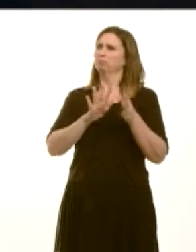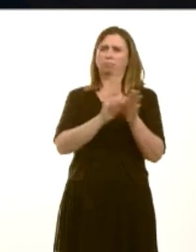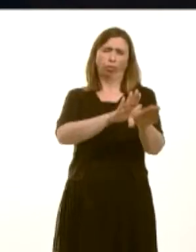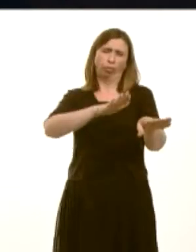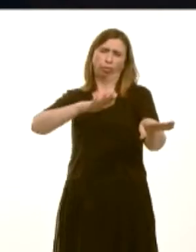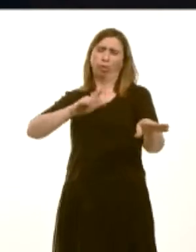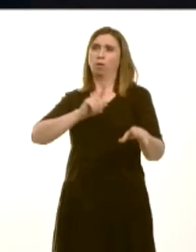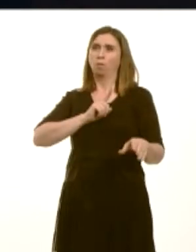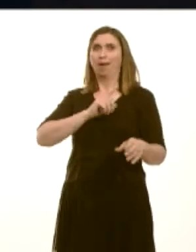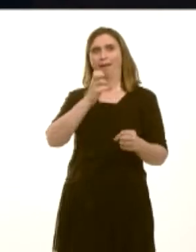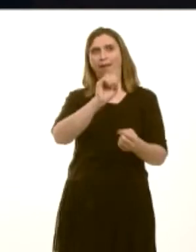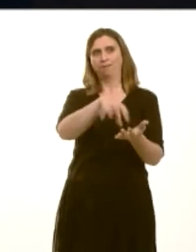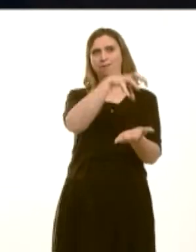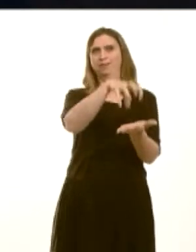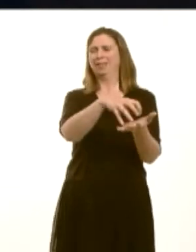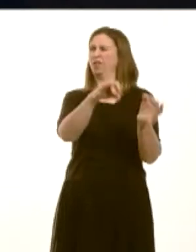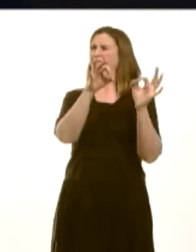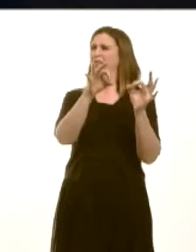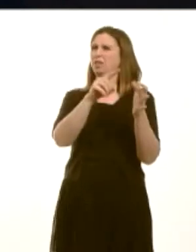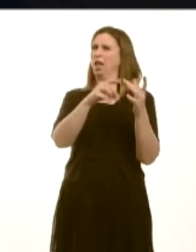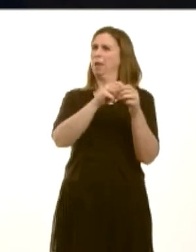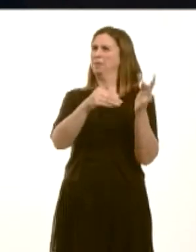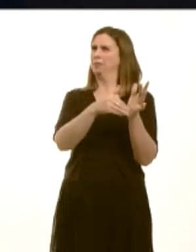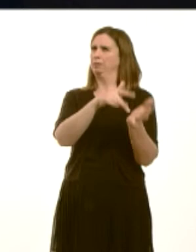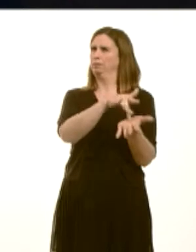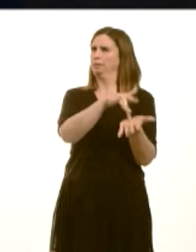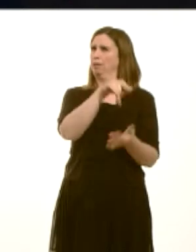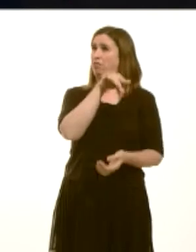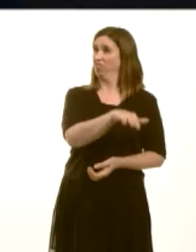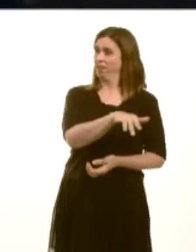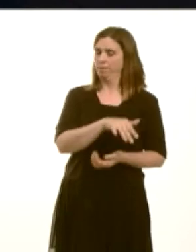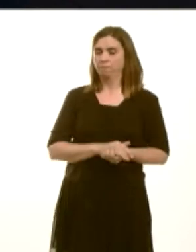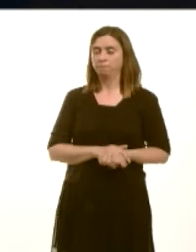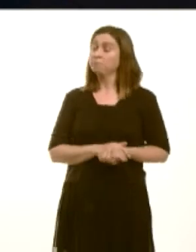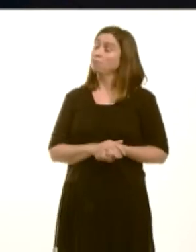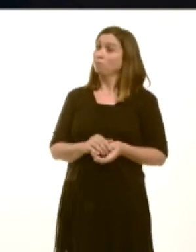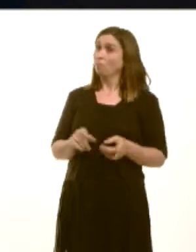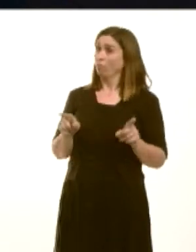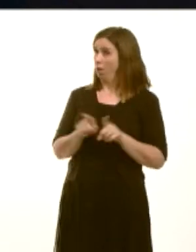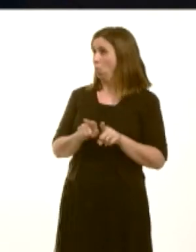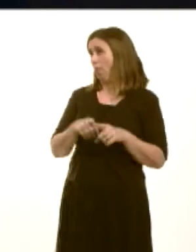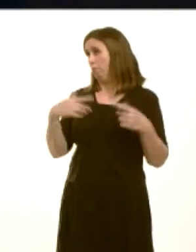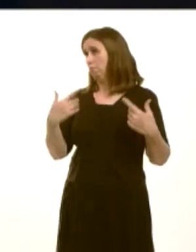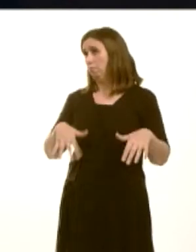excellence at Bow Street. In addition to that, it would also contribute greatly to Aberystwyth